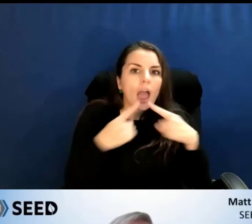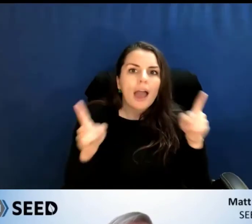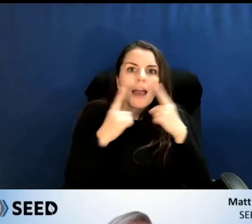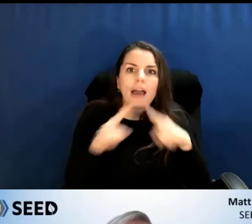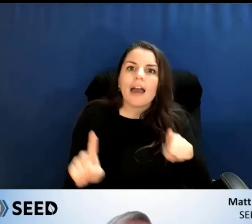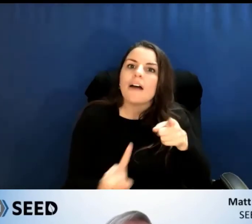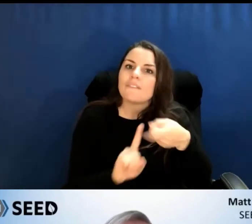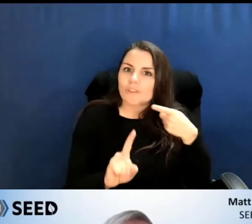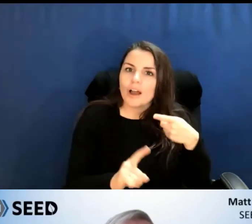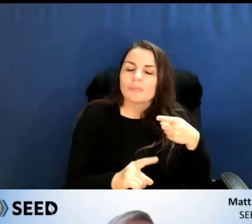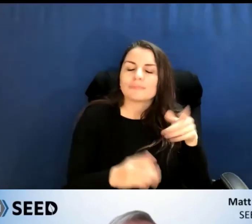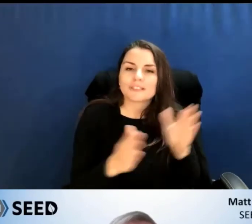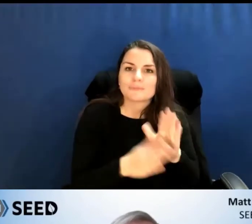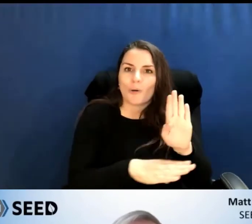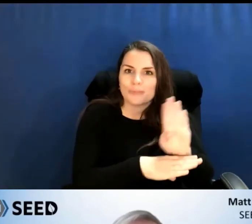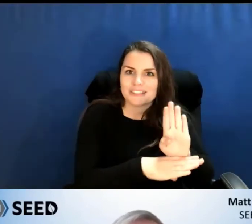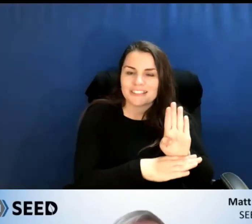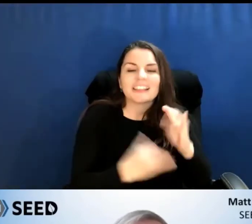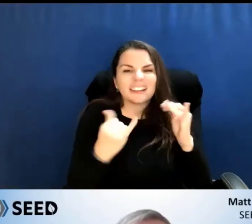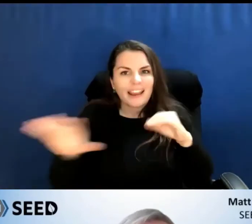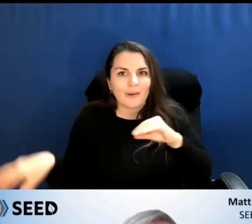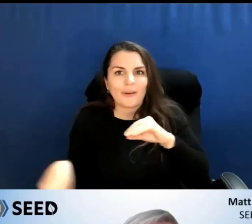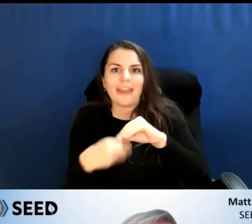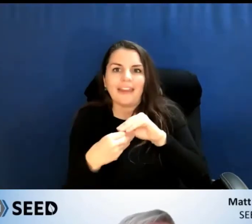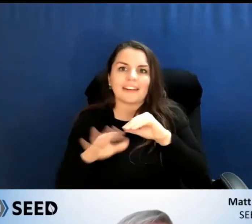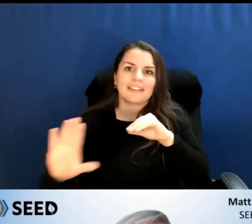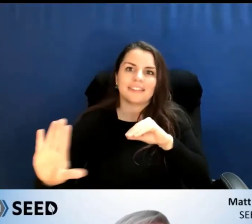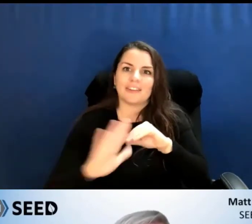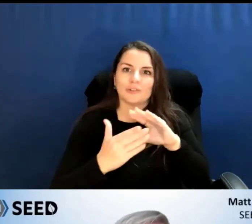So now we have about 10 stories included on the site